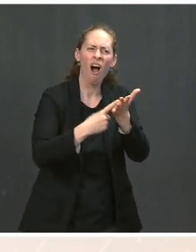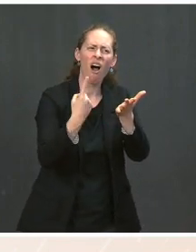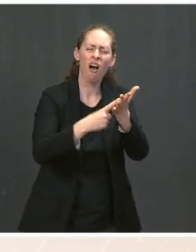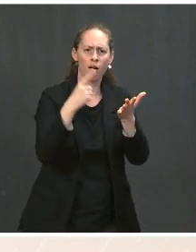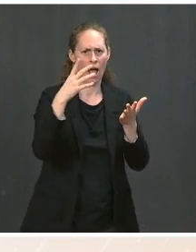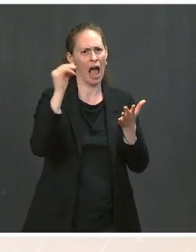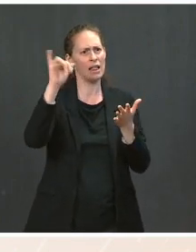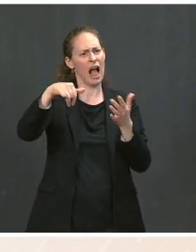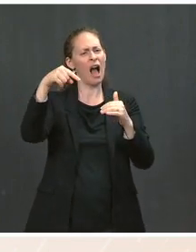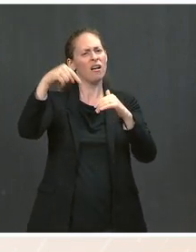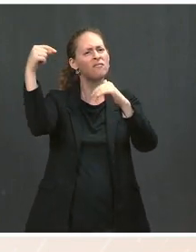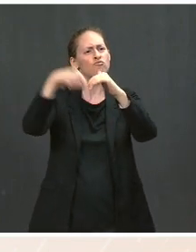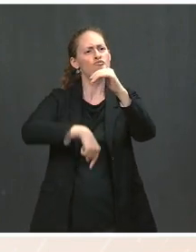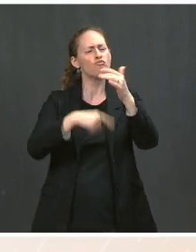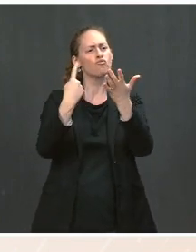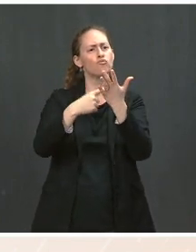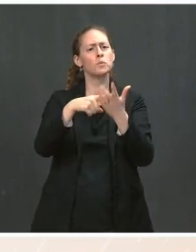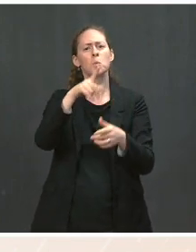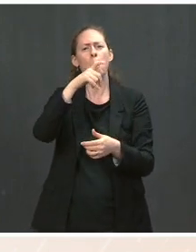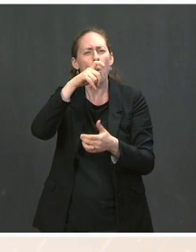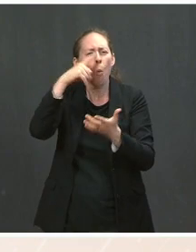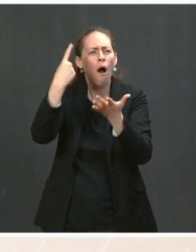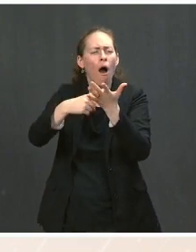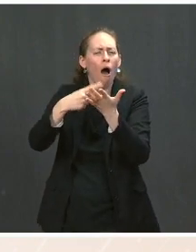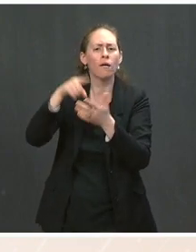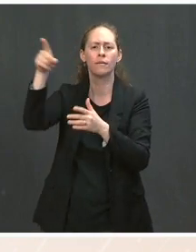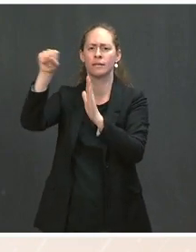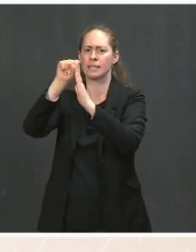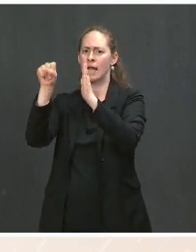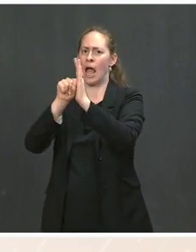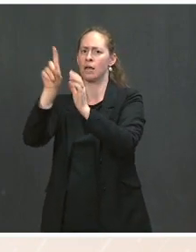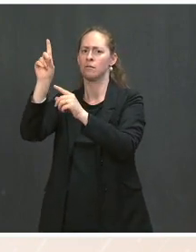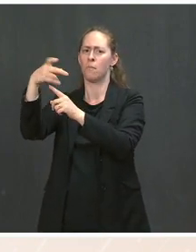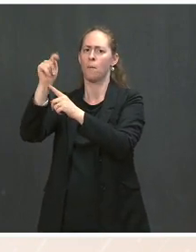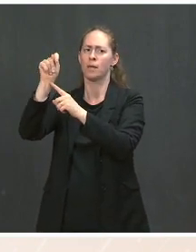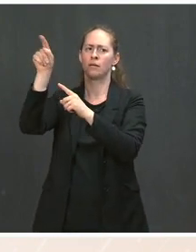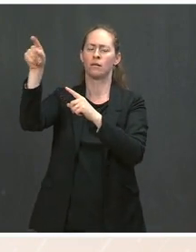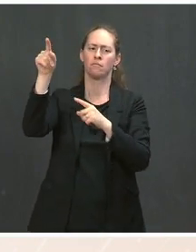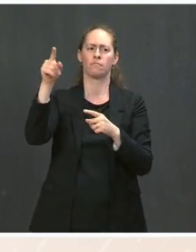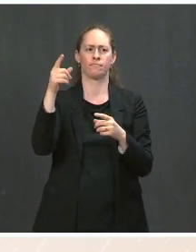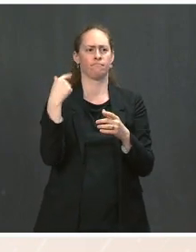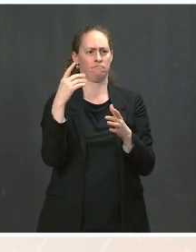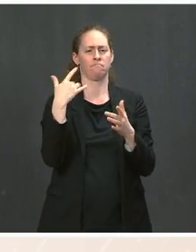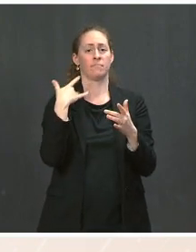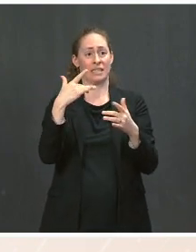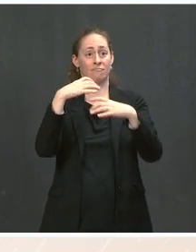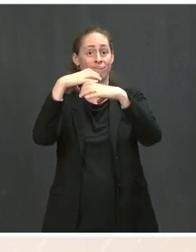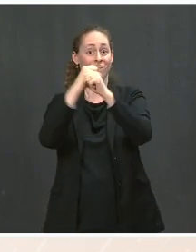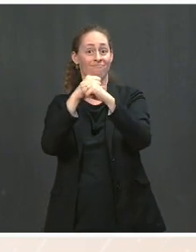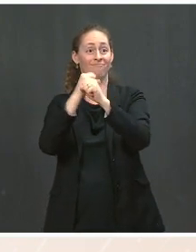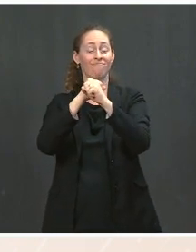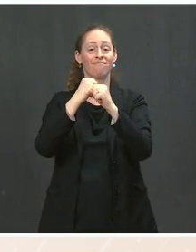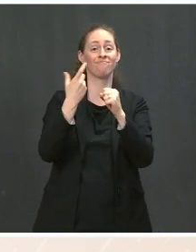and officials that are working at the State Department. Typically, we don't read out too much detail because our focus is, of course, on bringing Americans home.